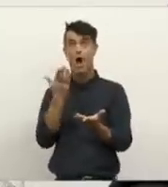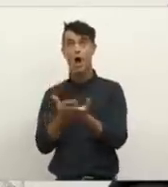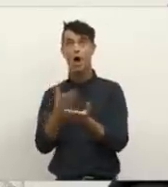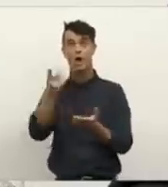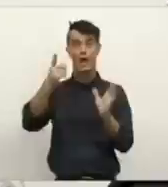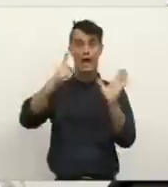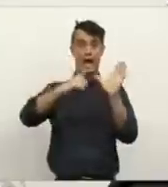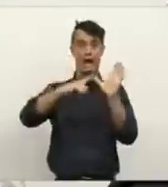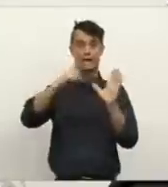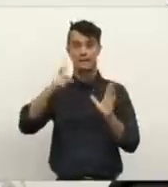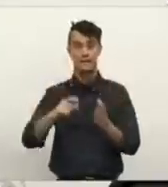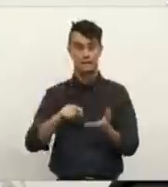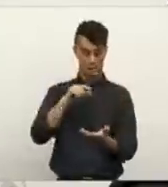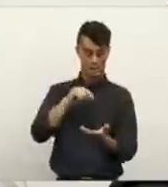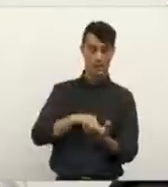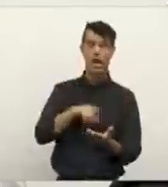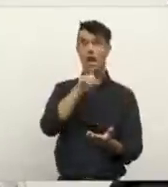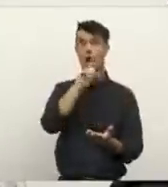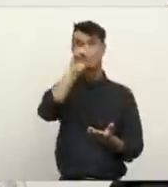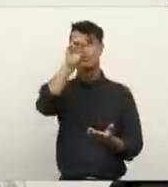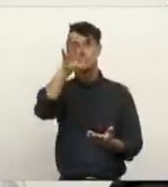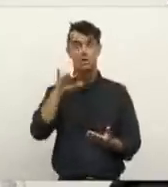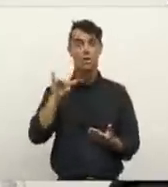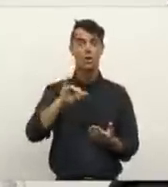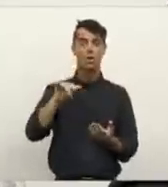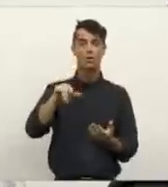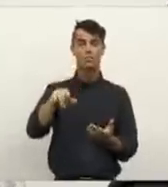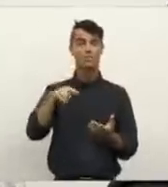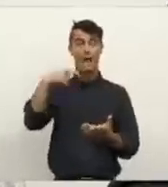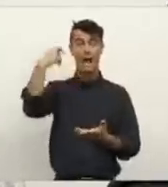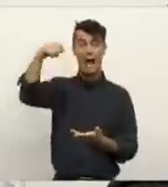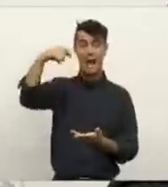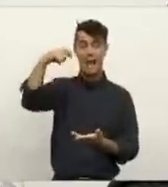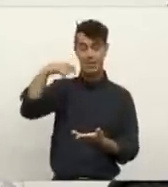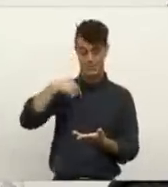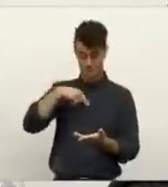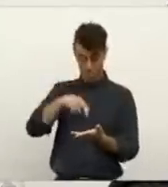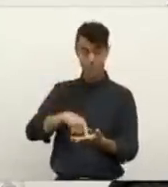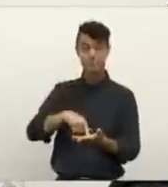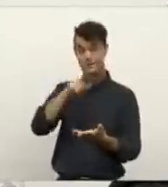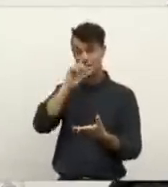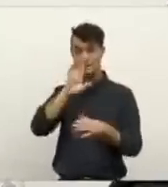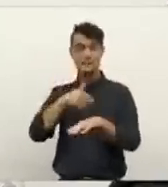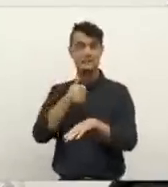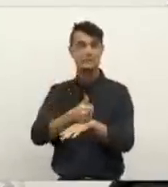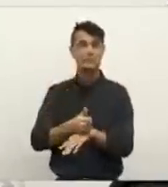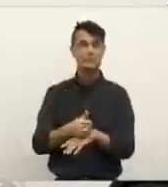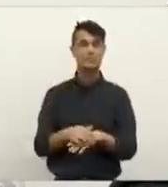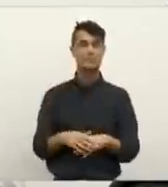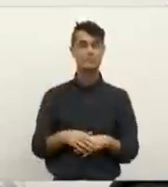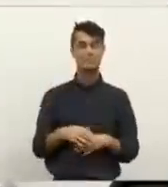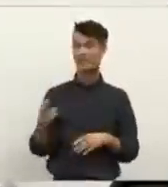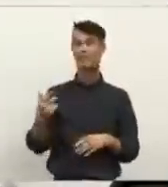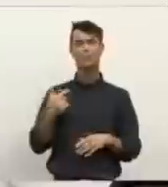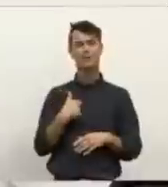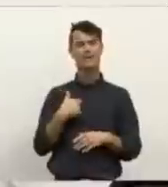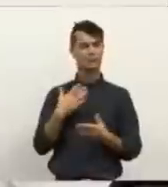Even setting alarms when I'm in bed by myself. So, you know, for me, it's more of a assistive technology device